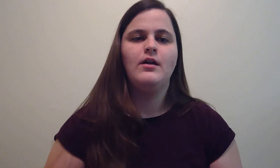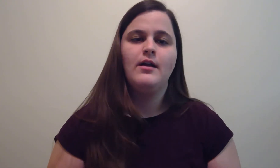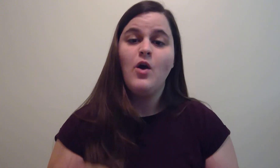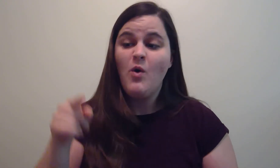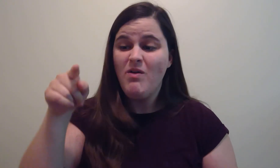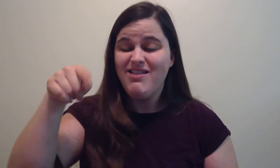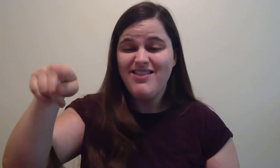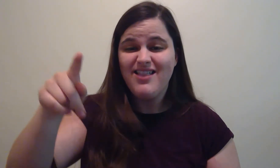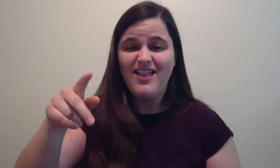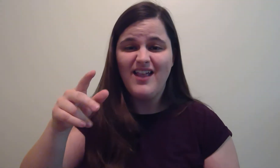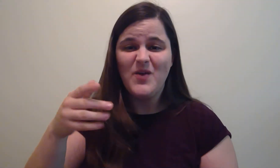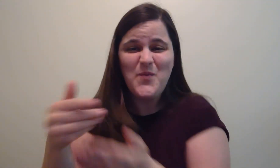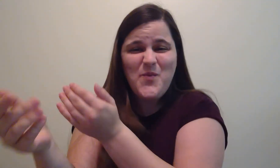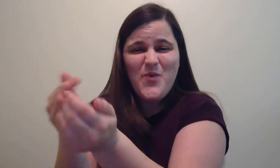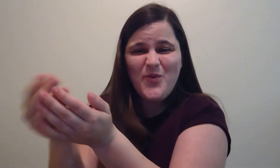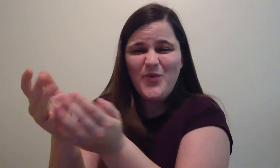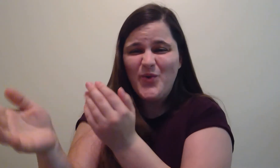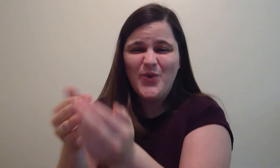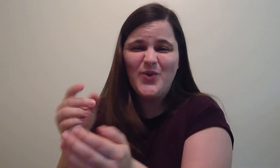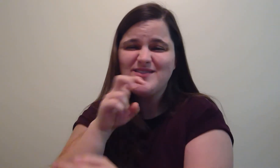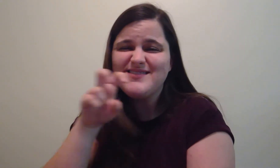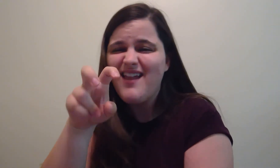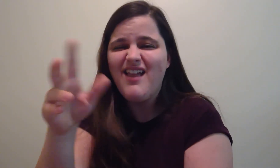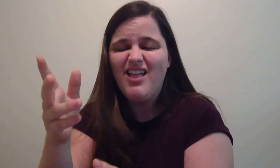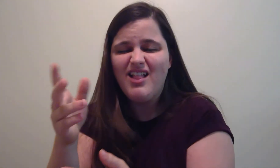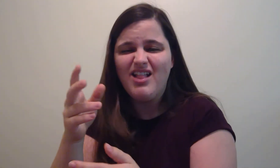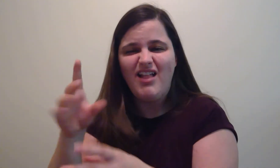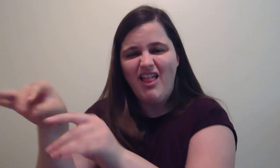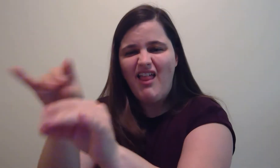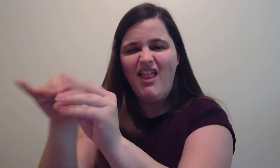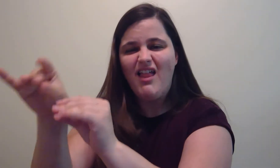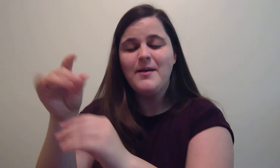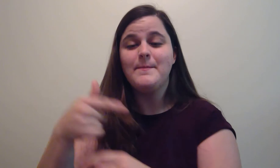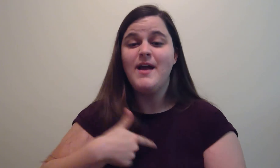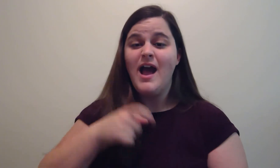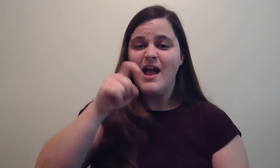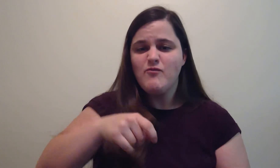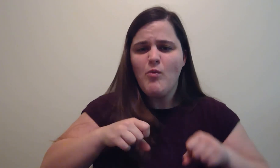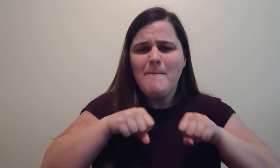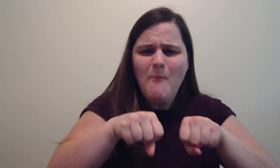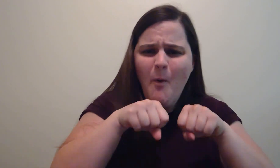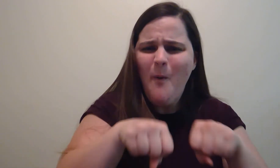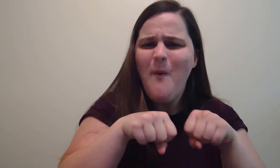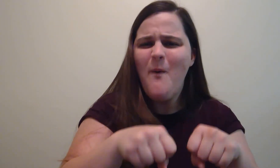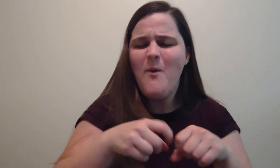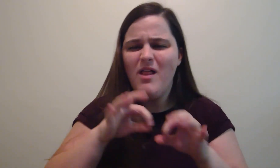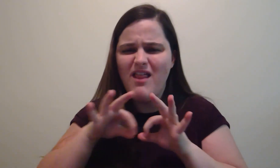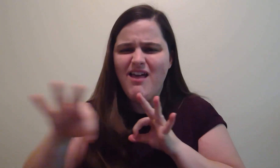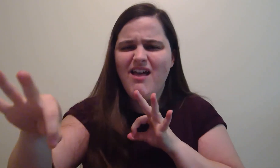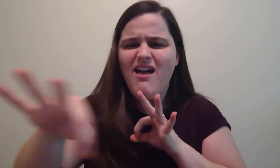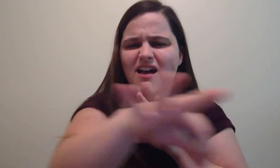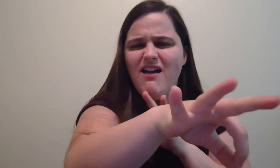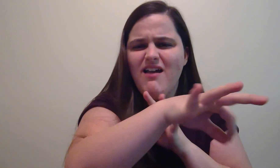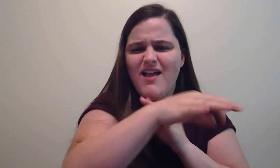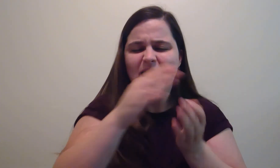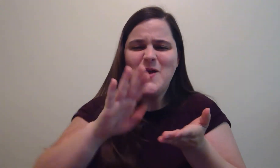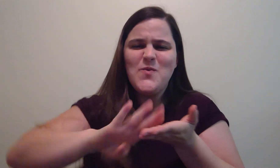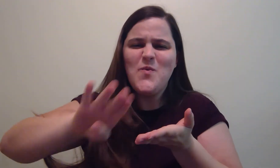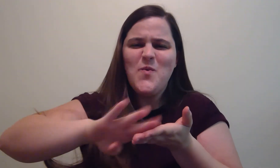So while Mike and Matt are busy plumping up their boa, I am having to mow and edge our yard,